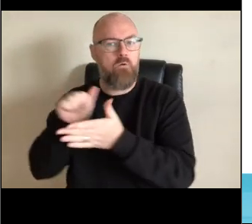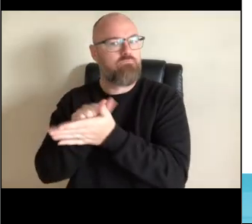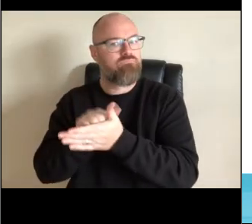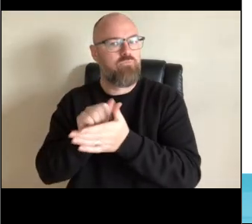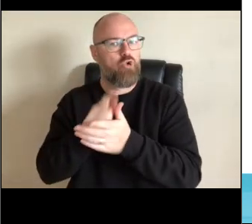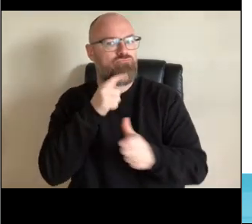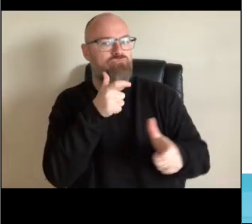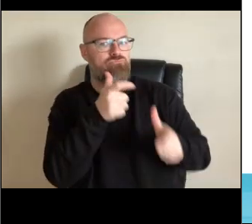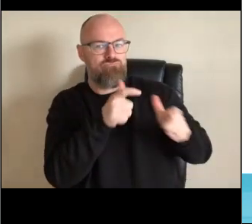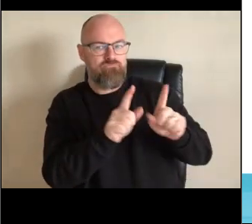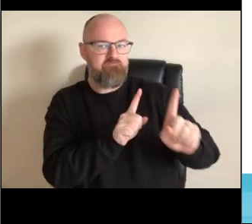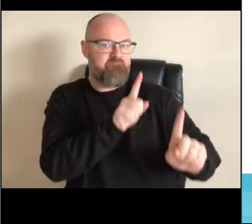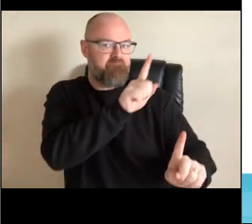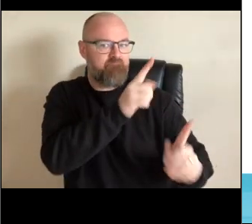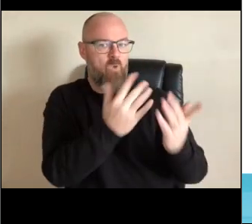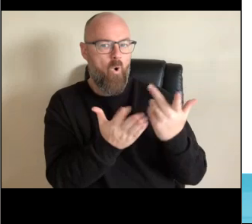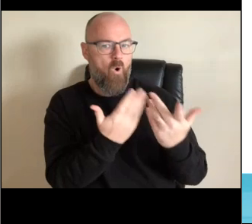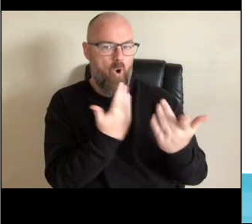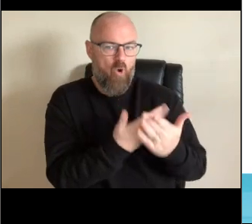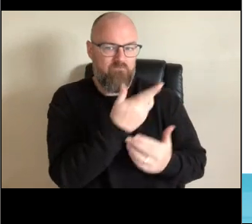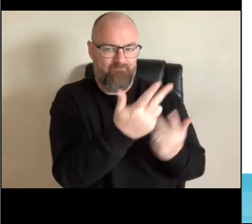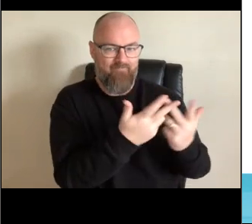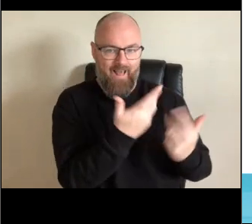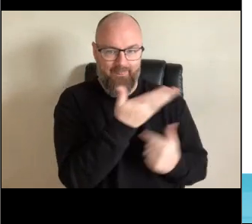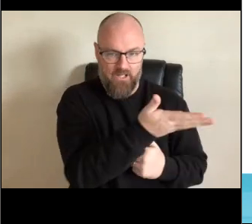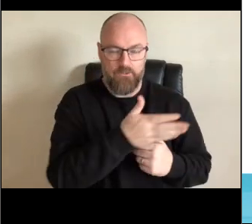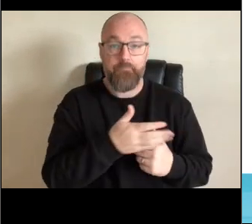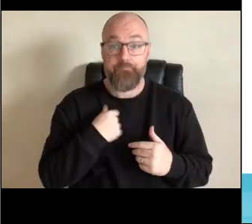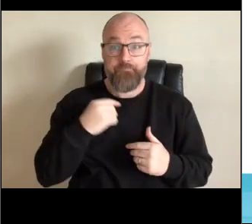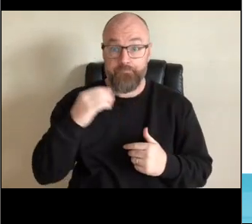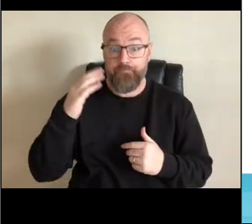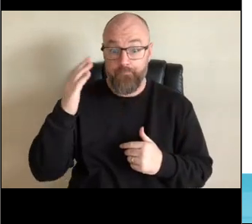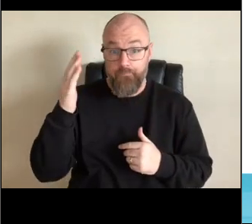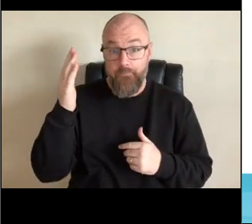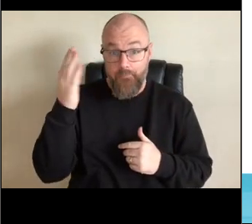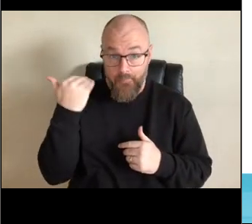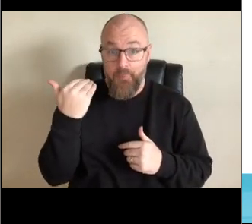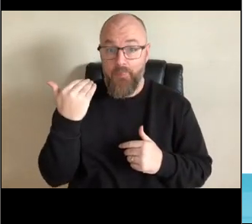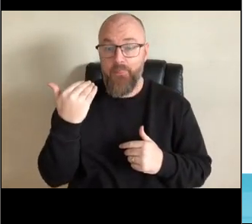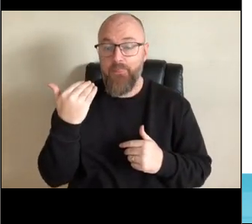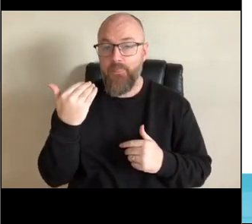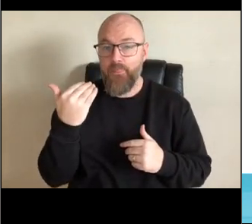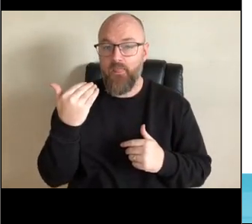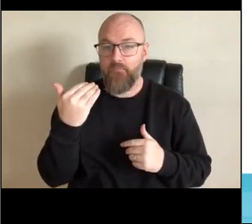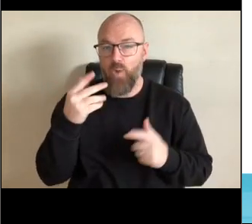the other party um we used to call it in the family law sphere vexatious litigant